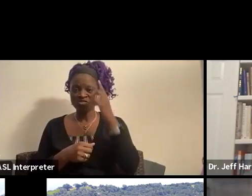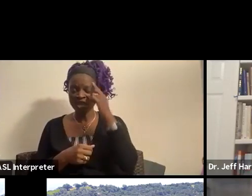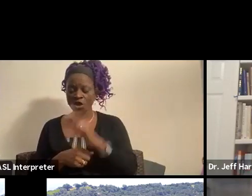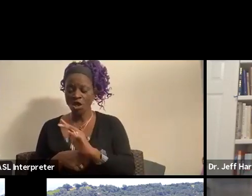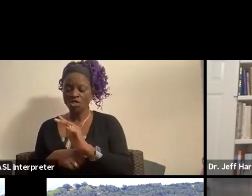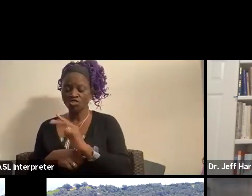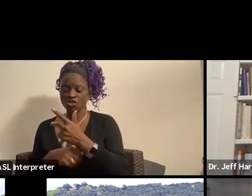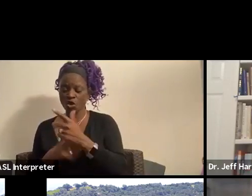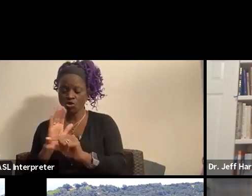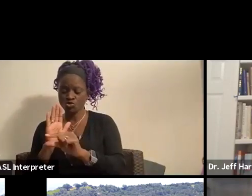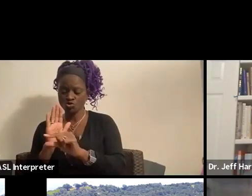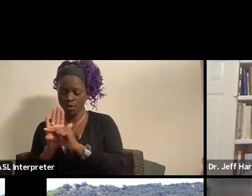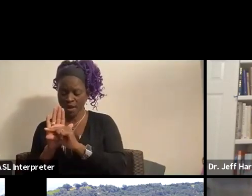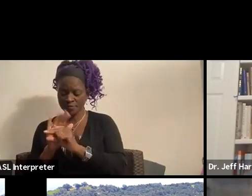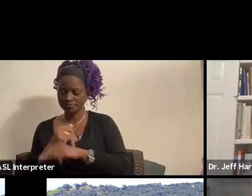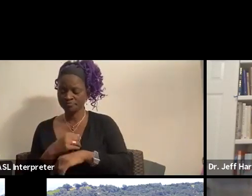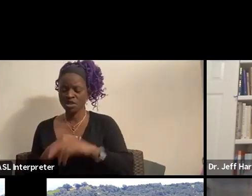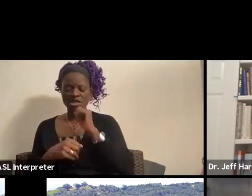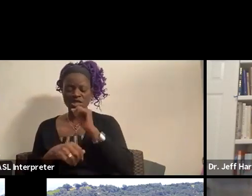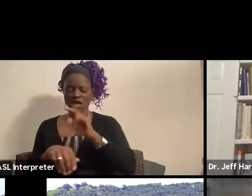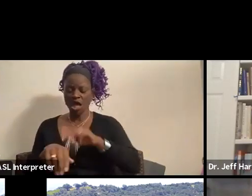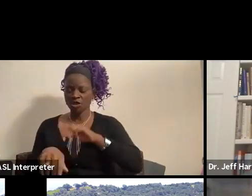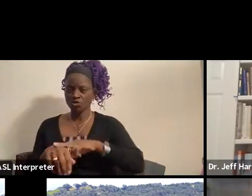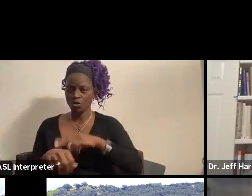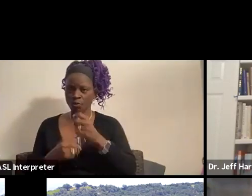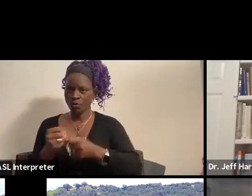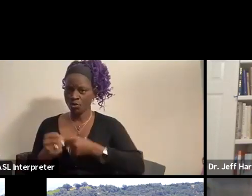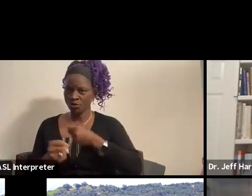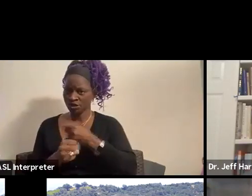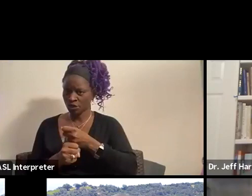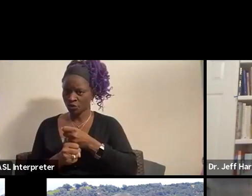had a normal school year and before the pandemic the school had lost,